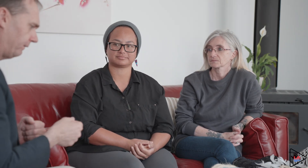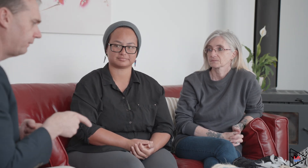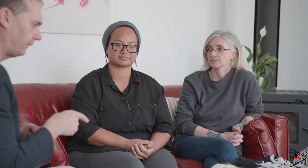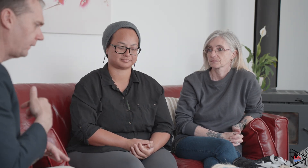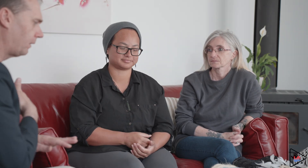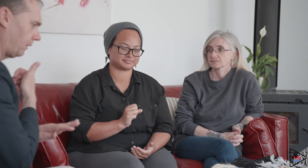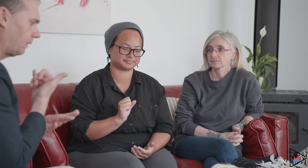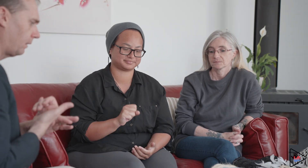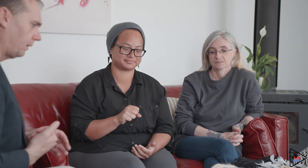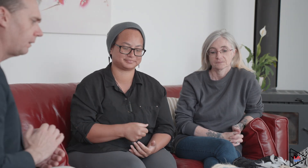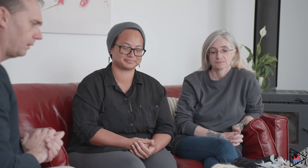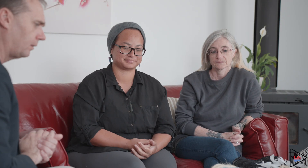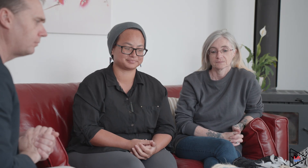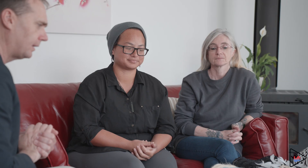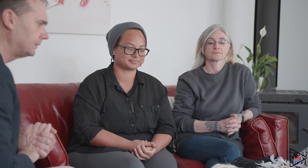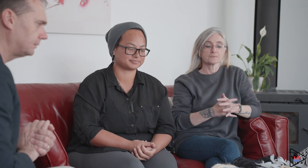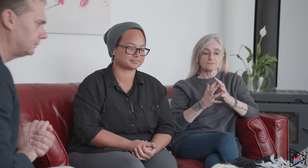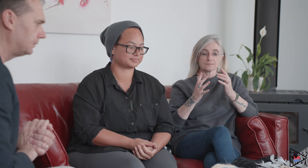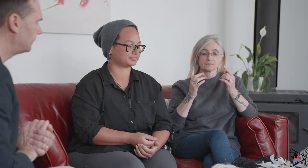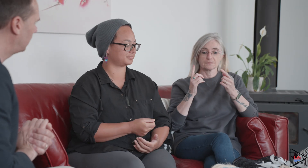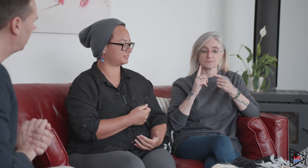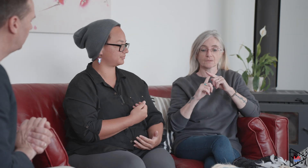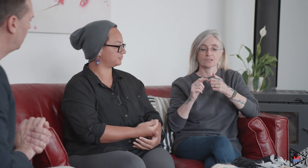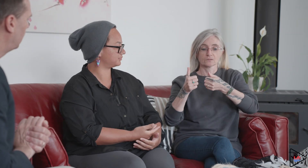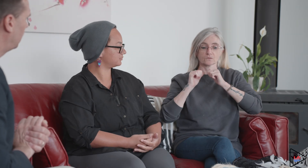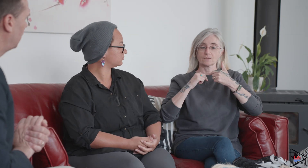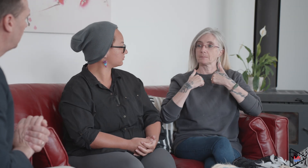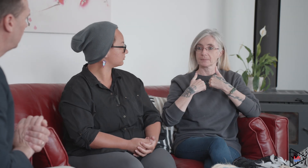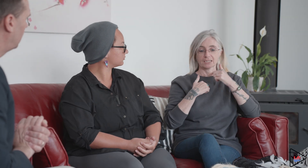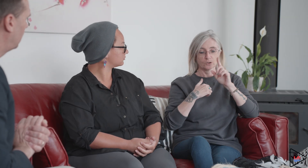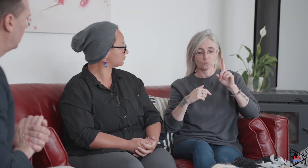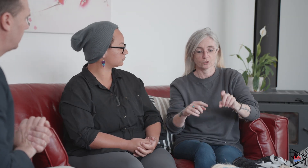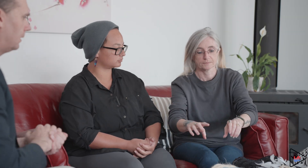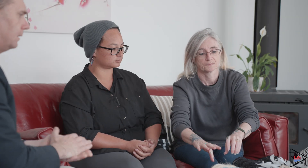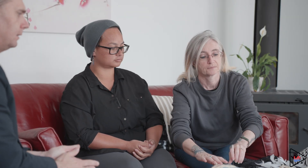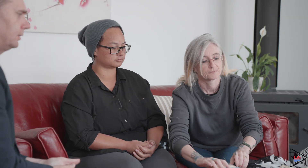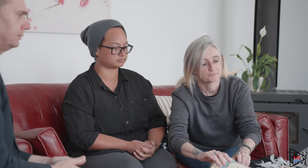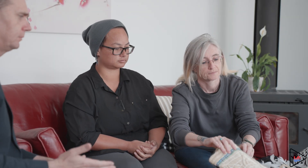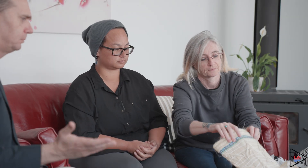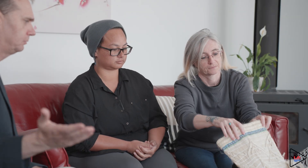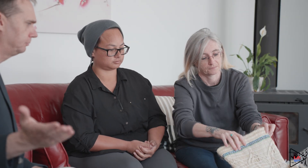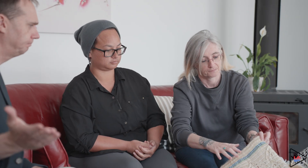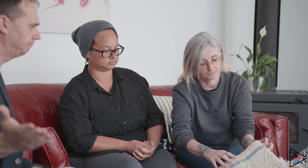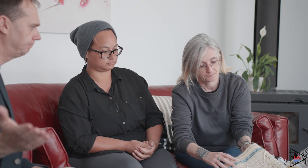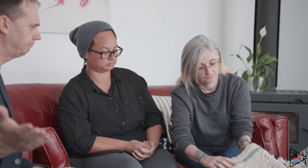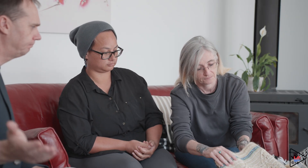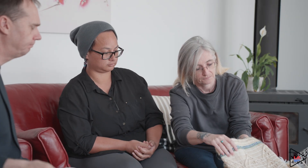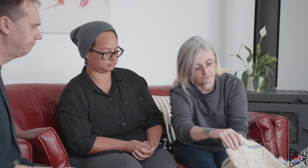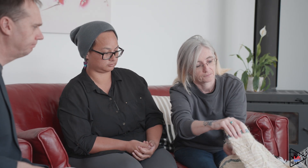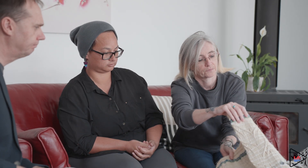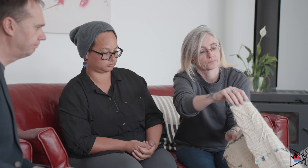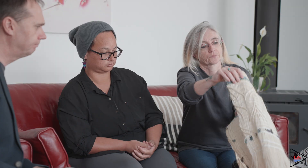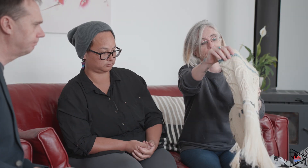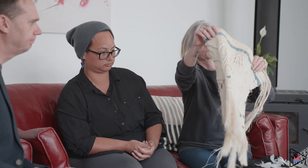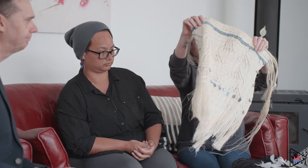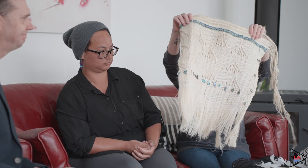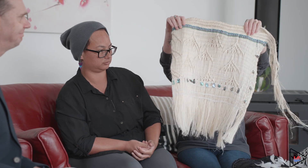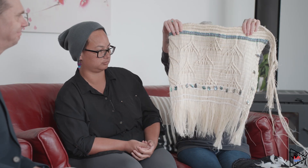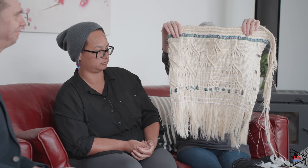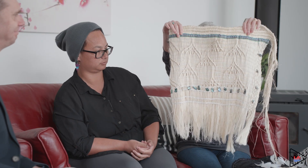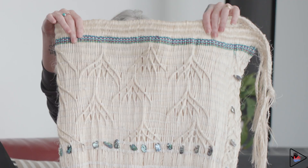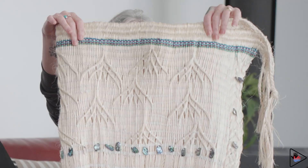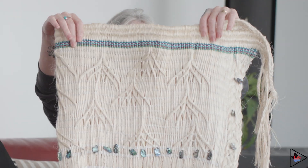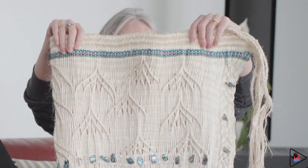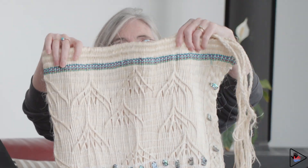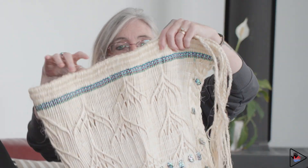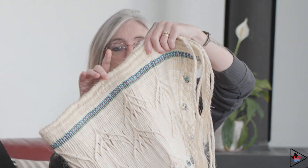see the whale pattern on the on that one there. Yes. I'd also like to share